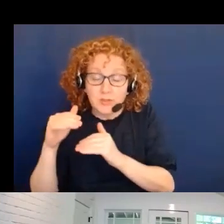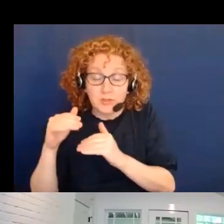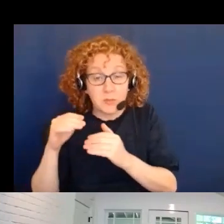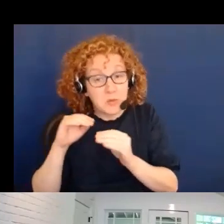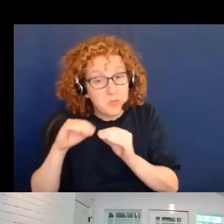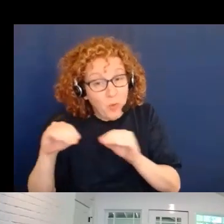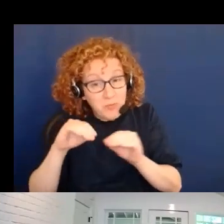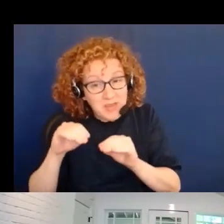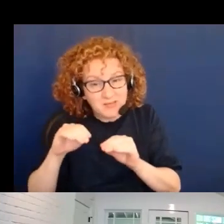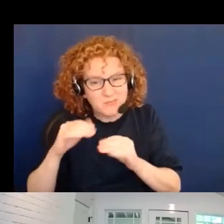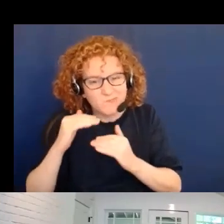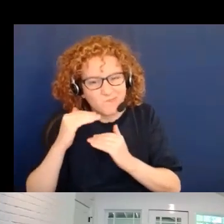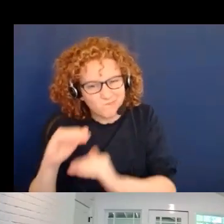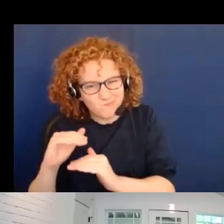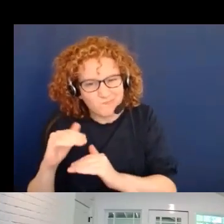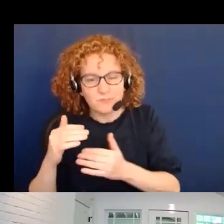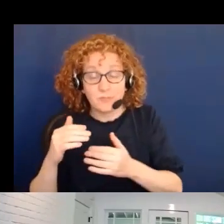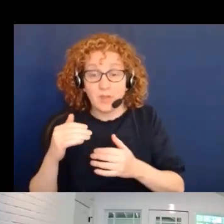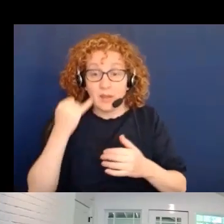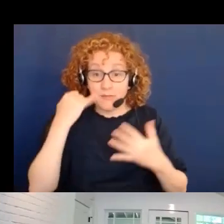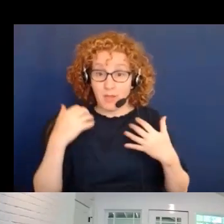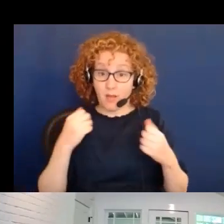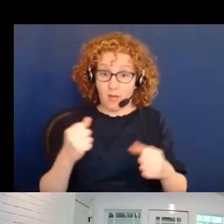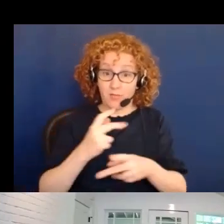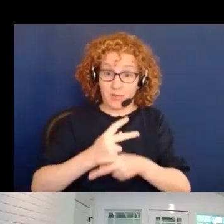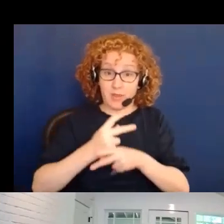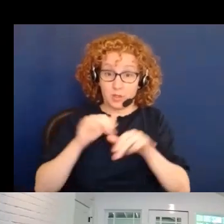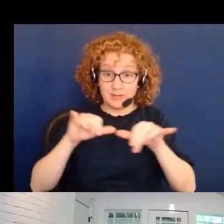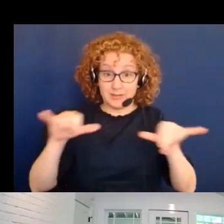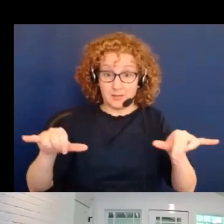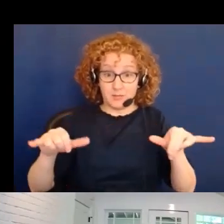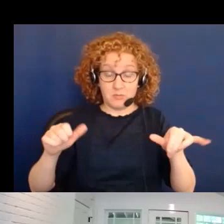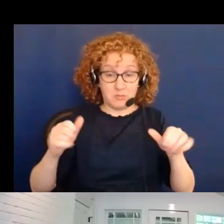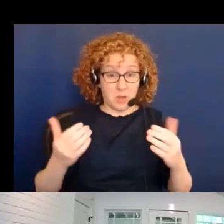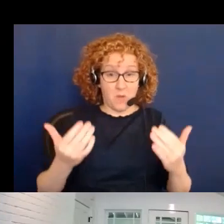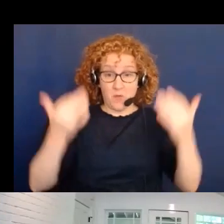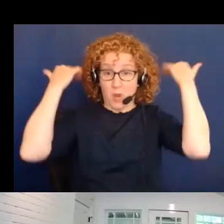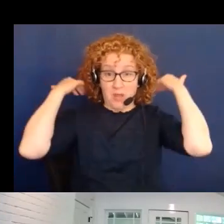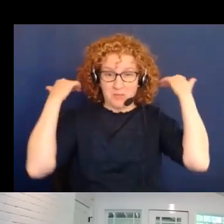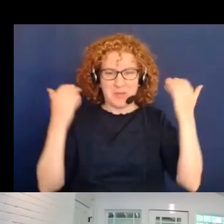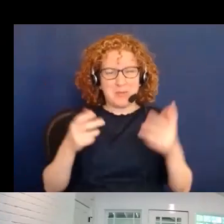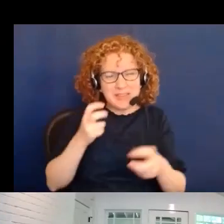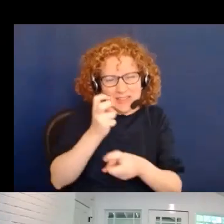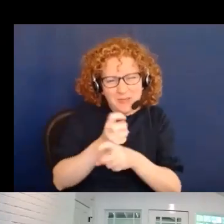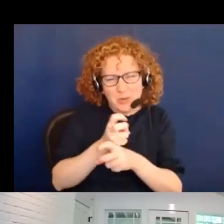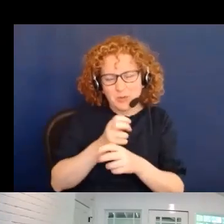system is over wrought there may be difficulty accessing medical care even for simple things like